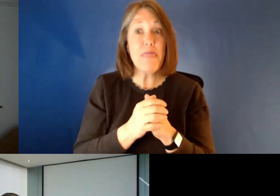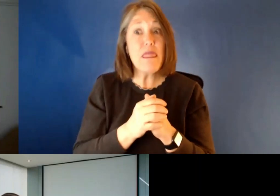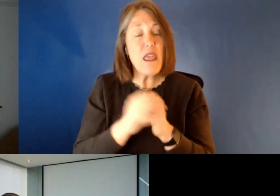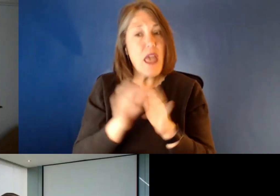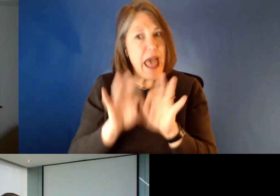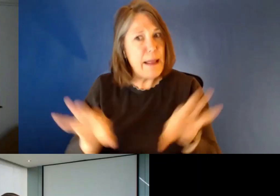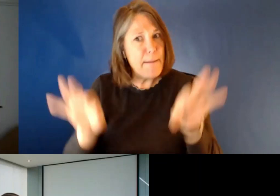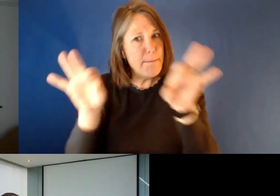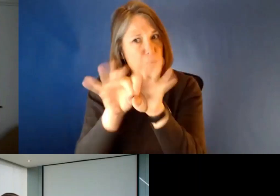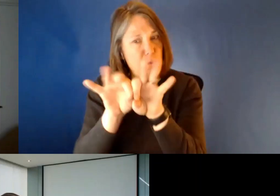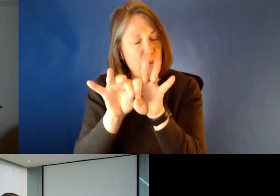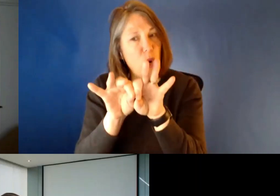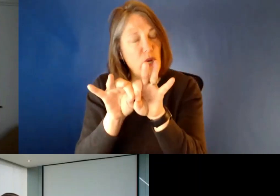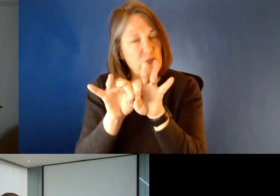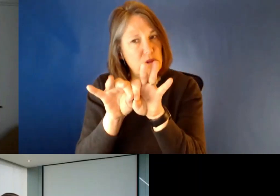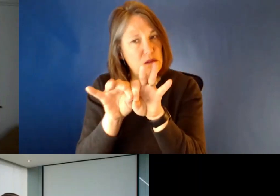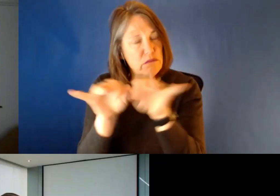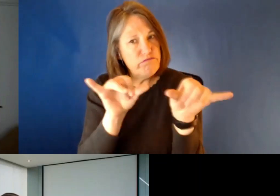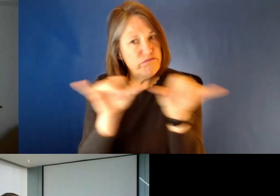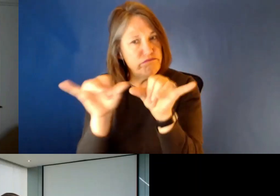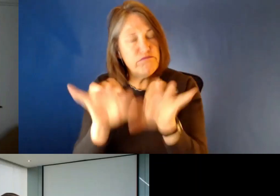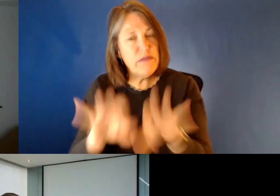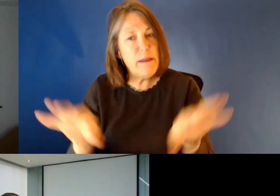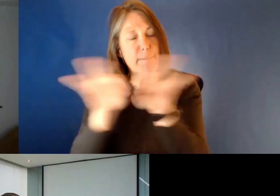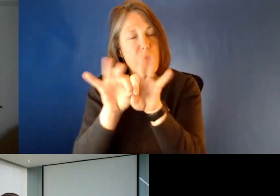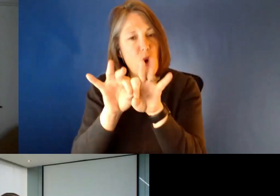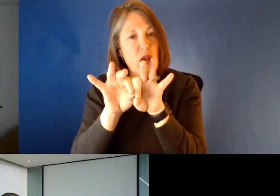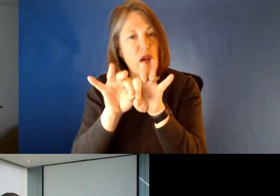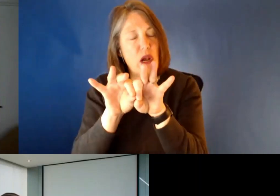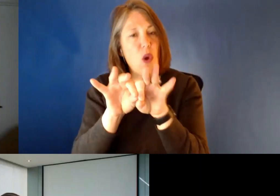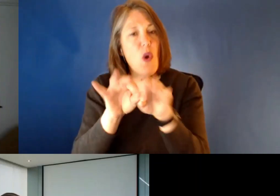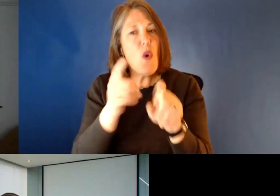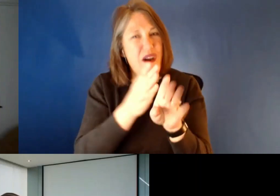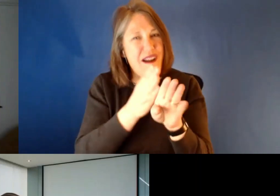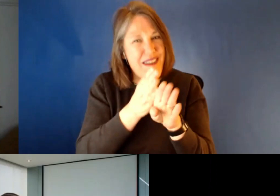06:17:52 , an aspect that we want to emphasize and -underscore.